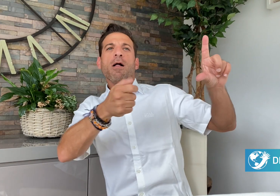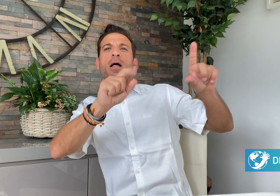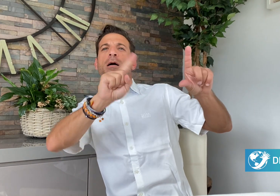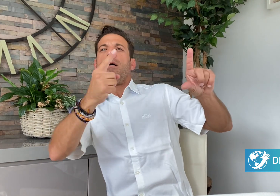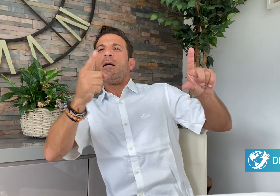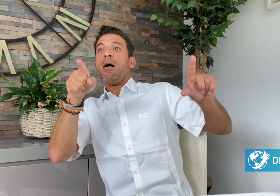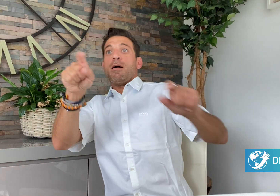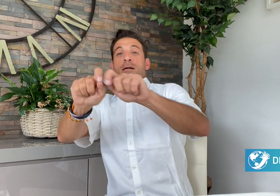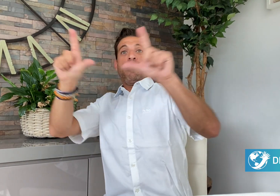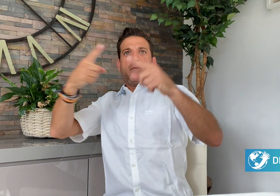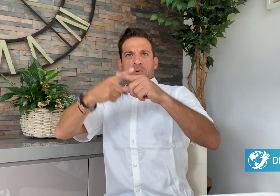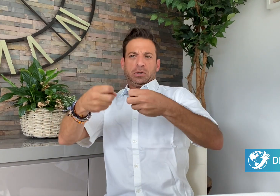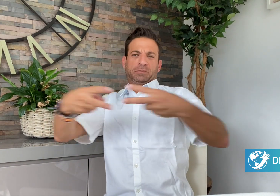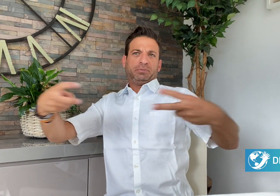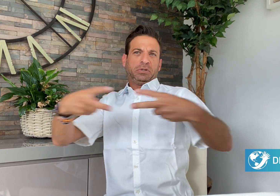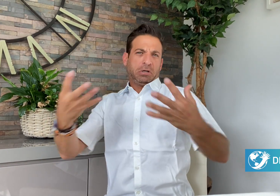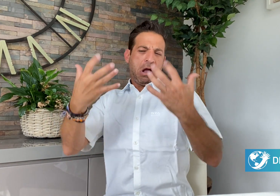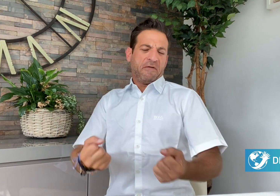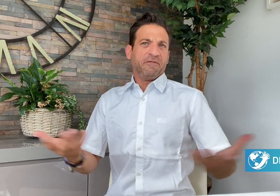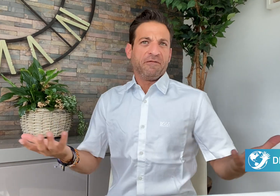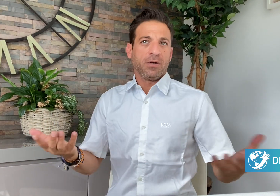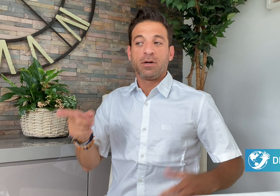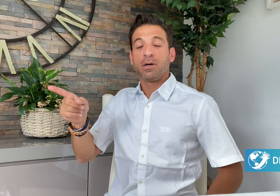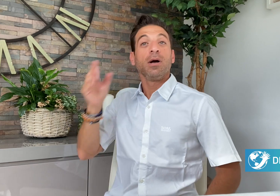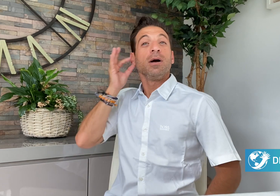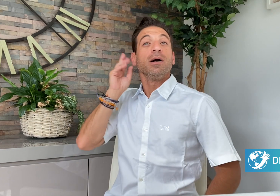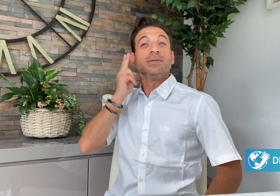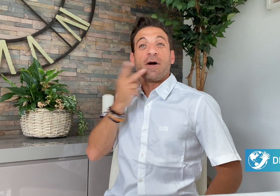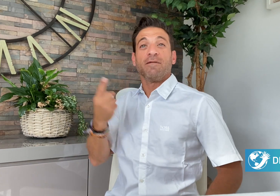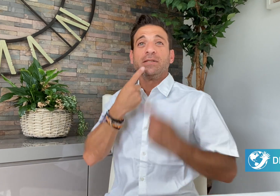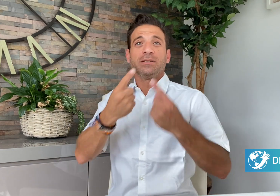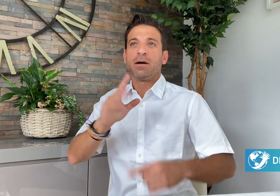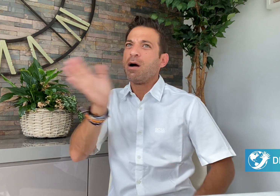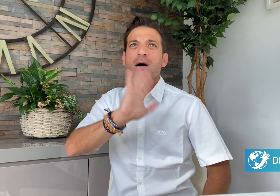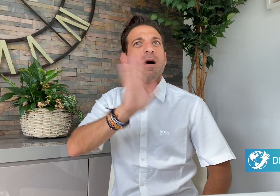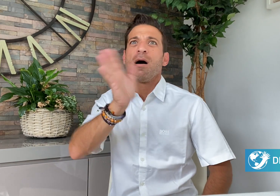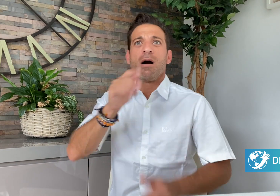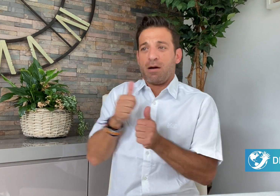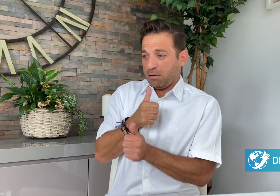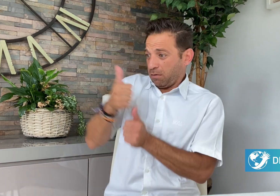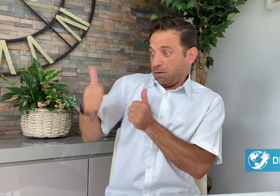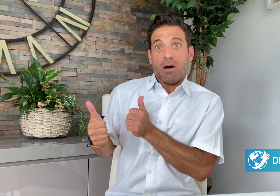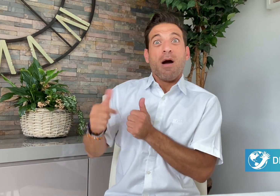Rowley argues that “providing on-platform interpretation